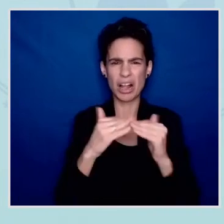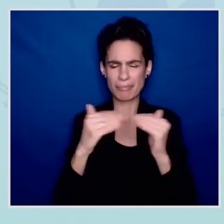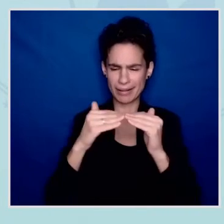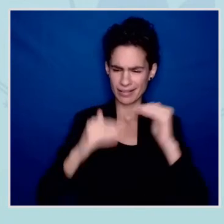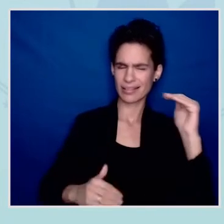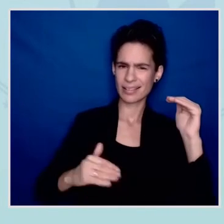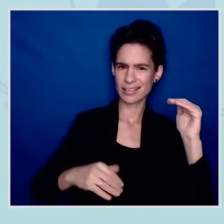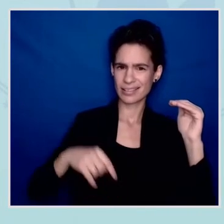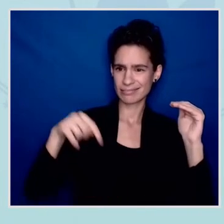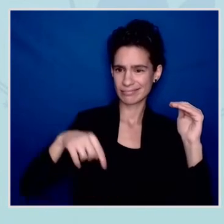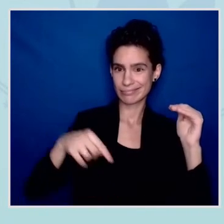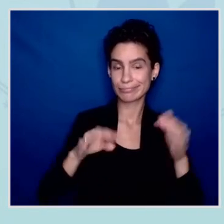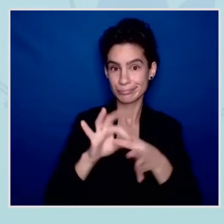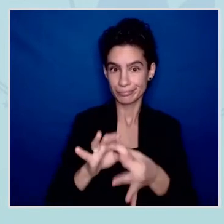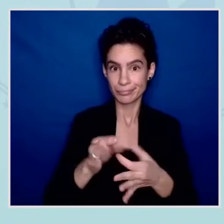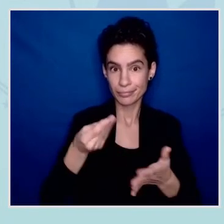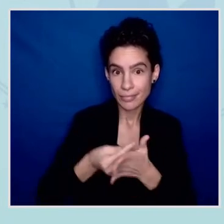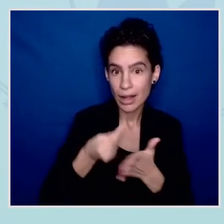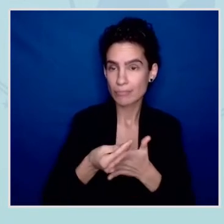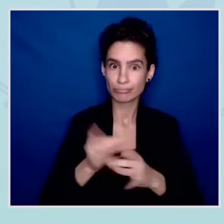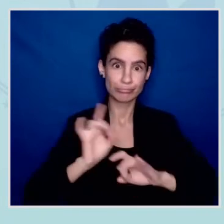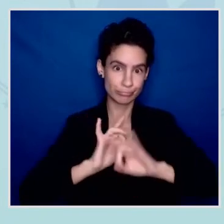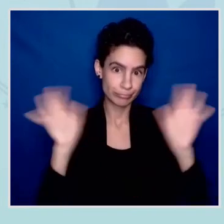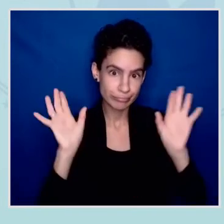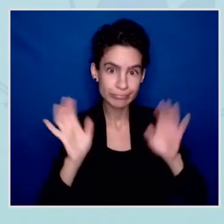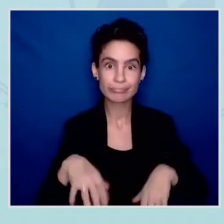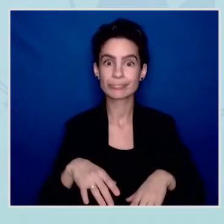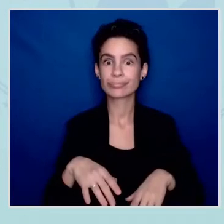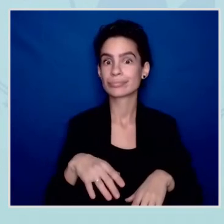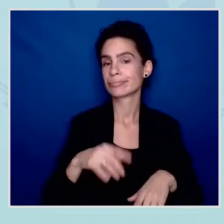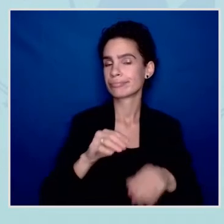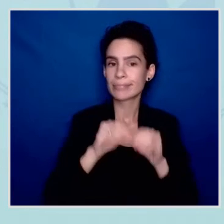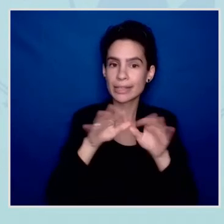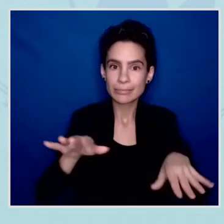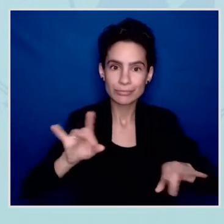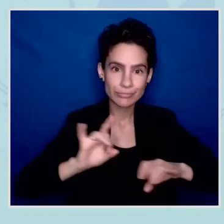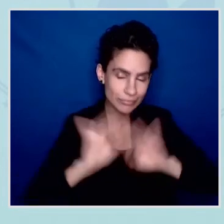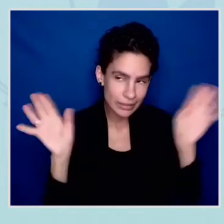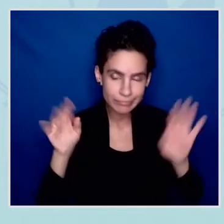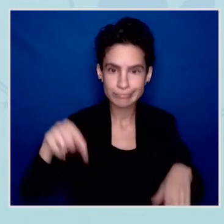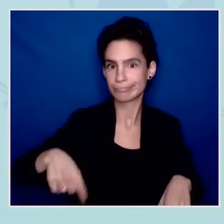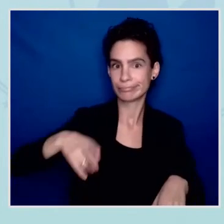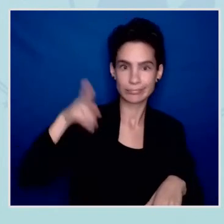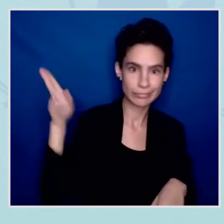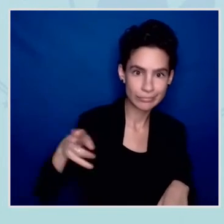THE BOTTOM LINE IS, WE ARE IN